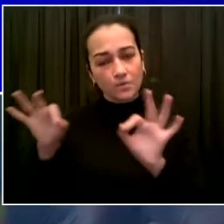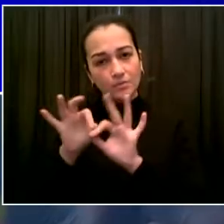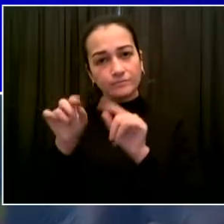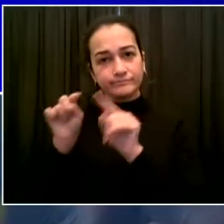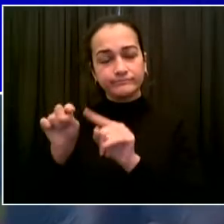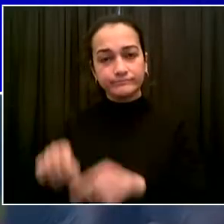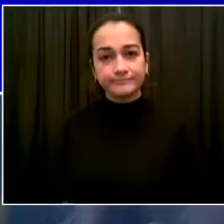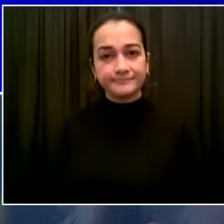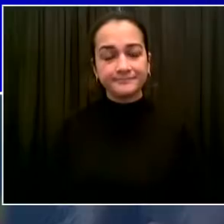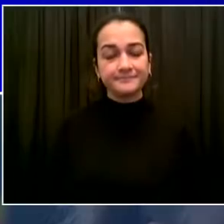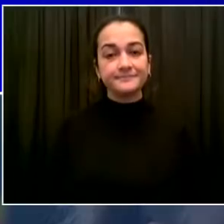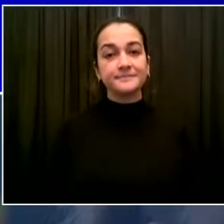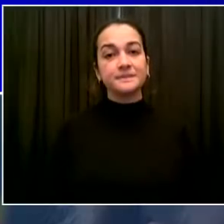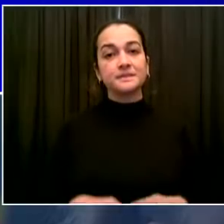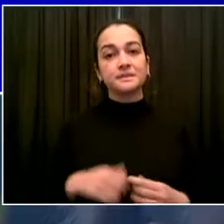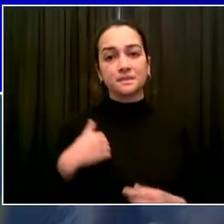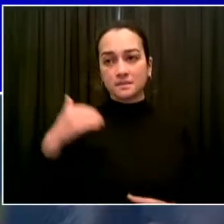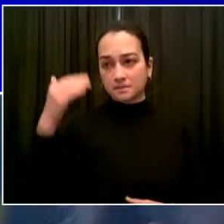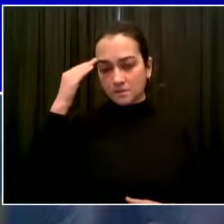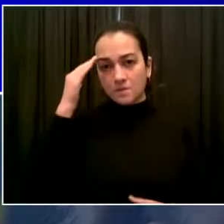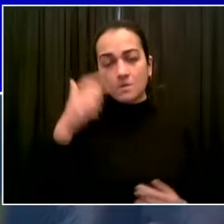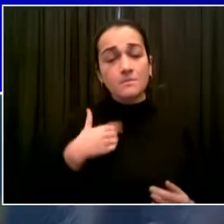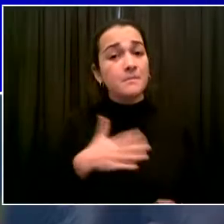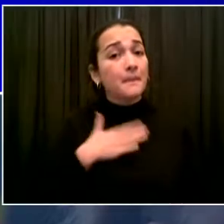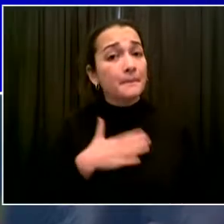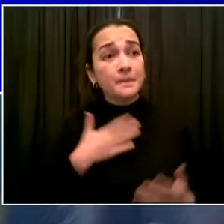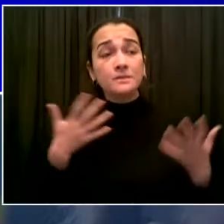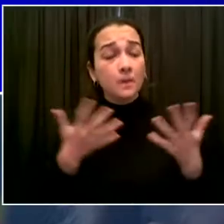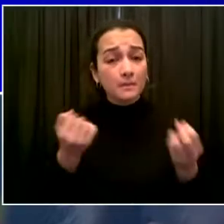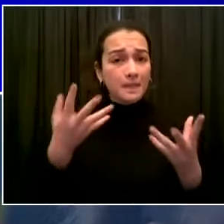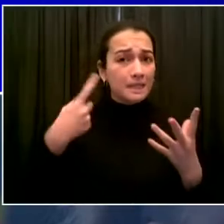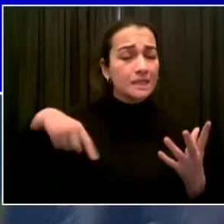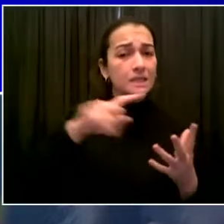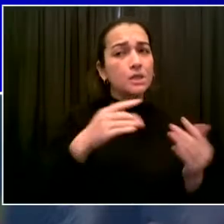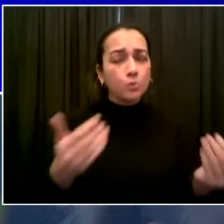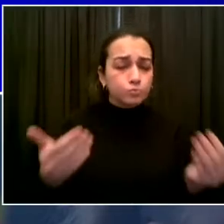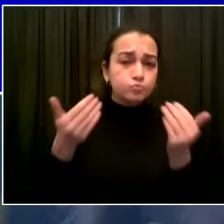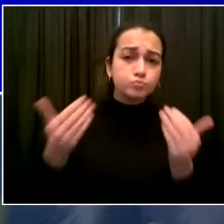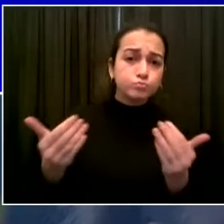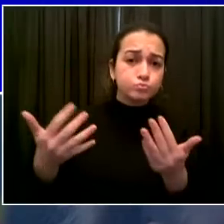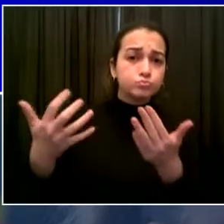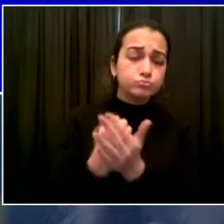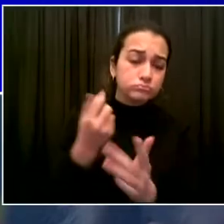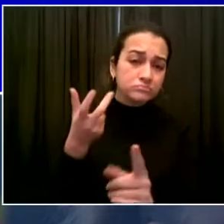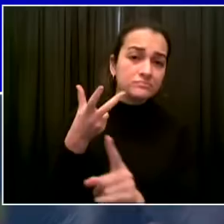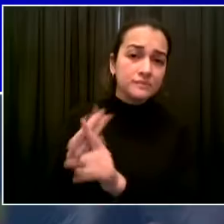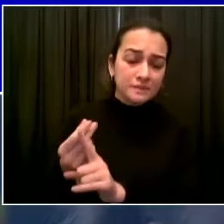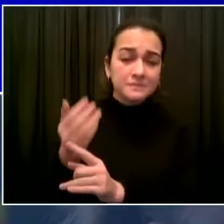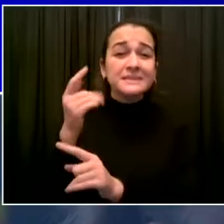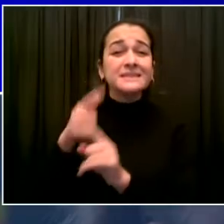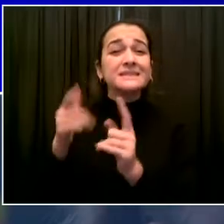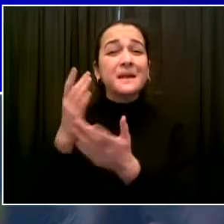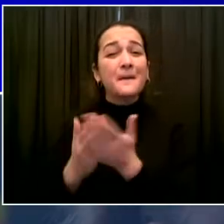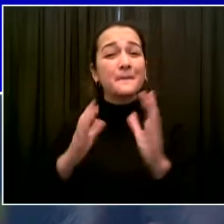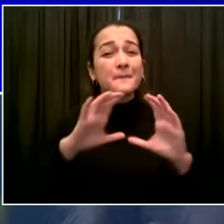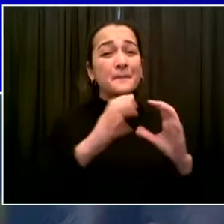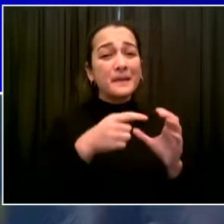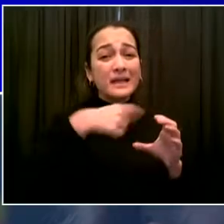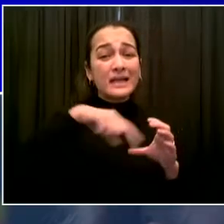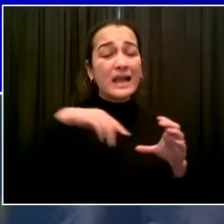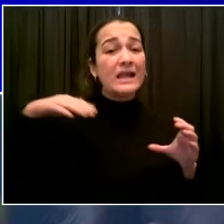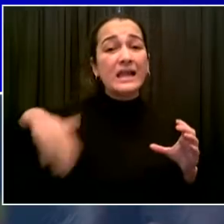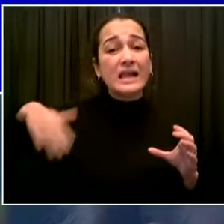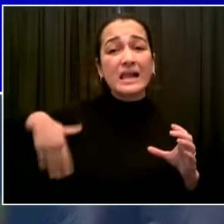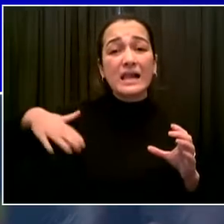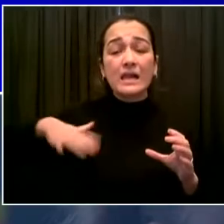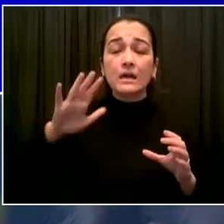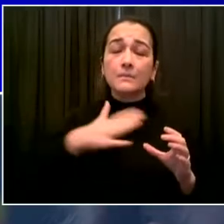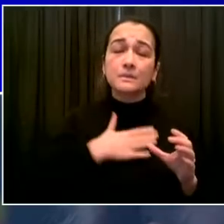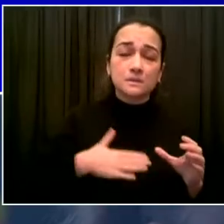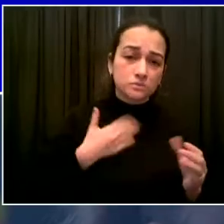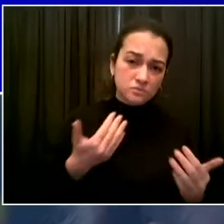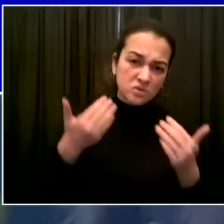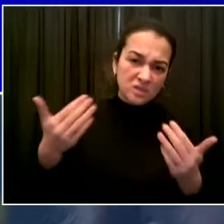HAVE AMAZING